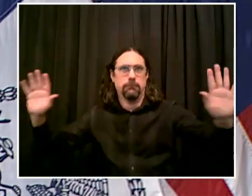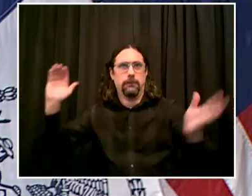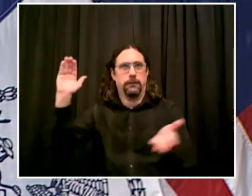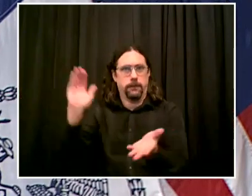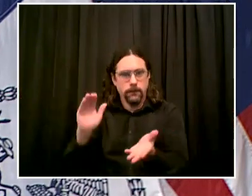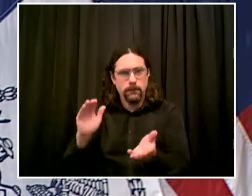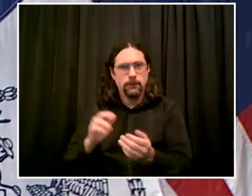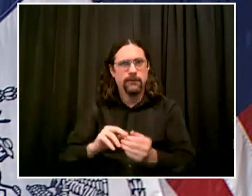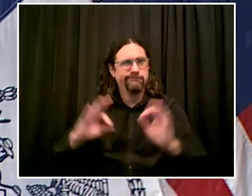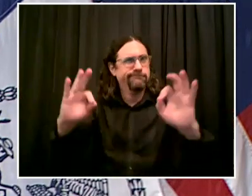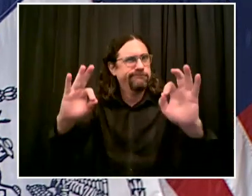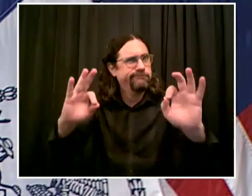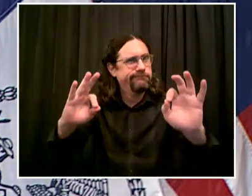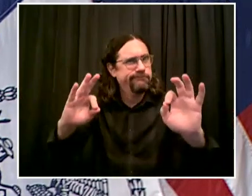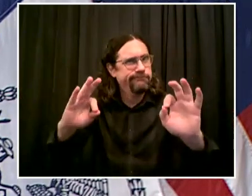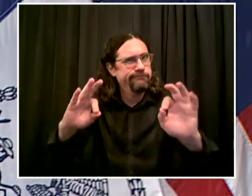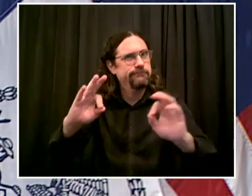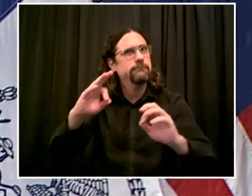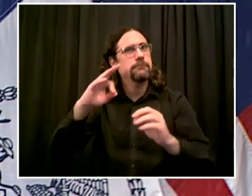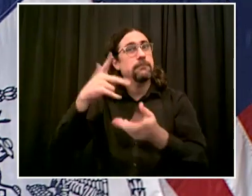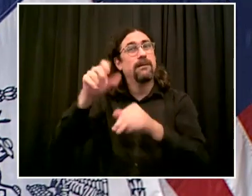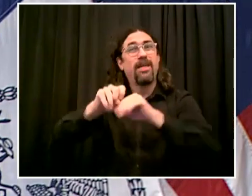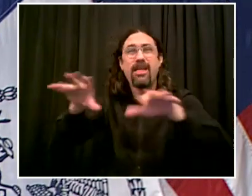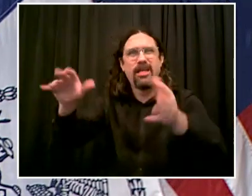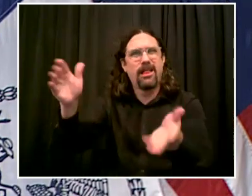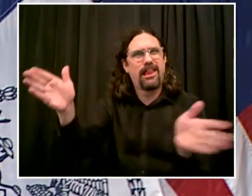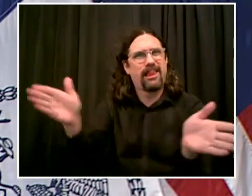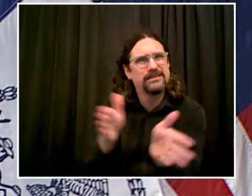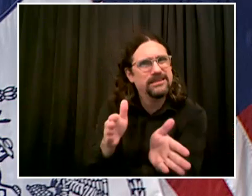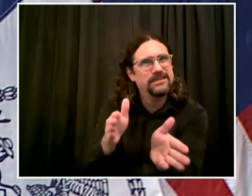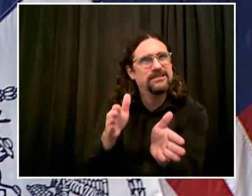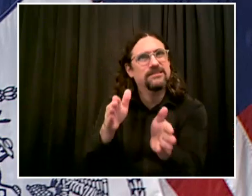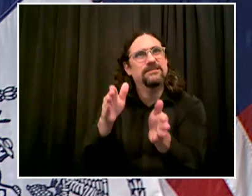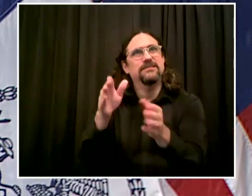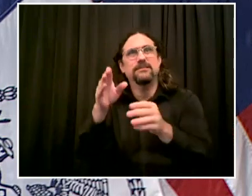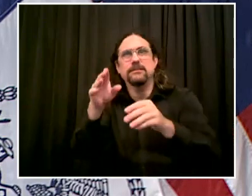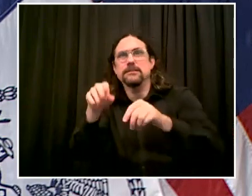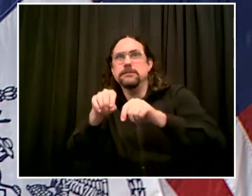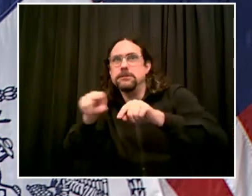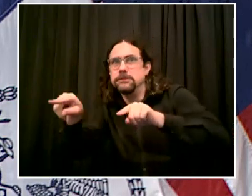IF WE GET THAT PART RIGHT WE CAN FIGHT THIS DISEASE BACK.